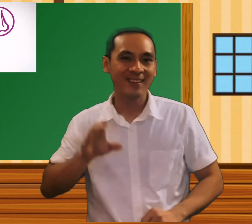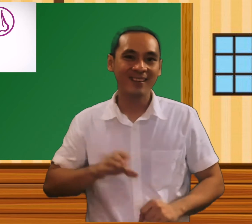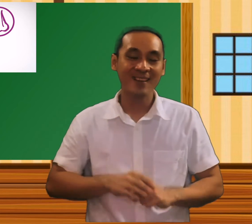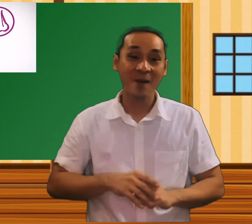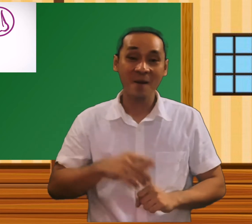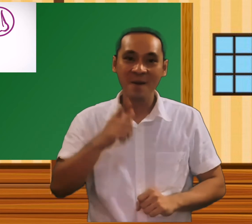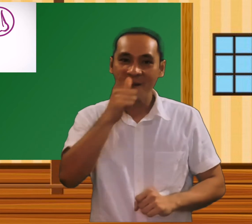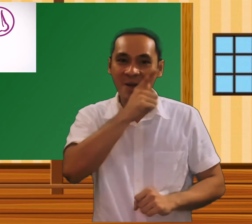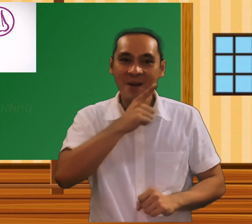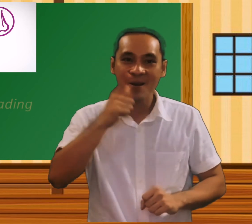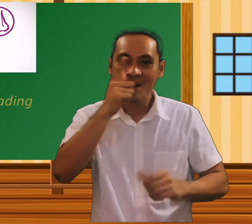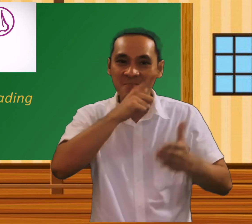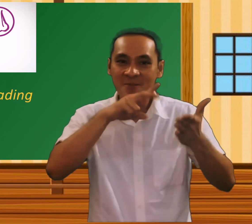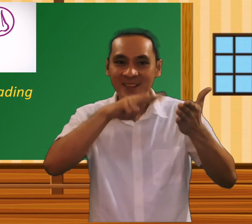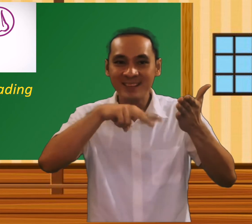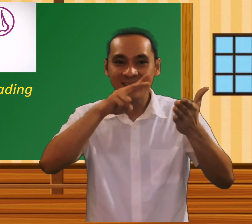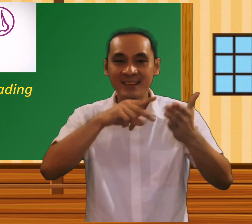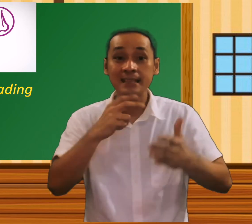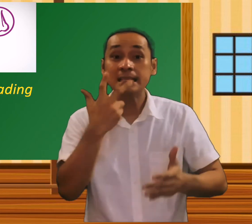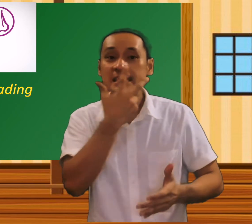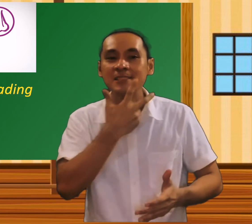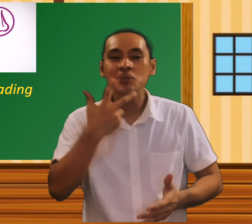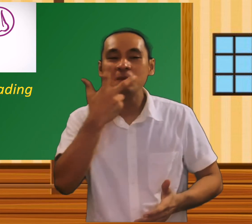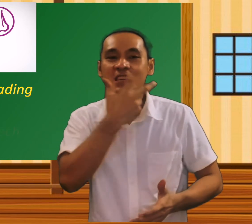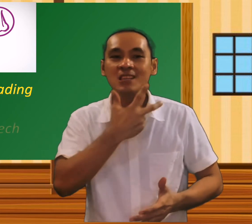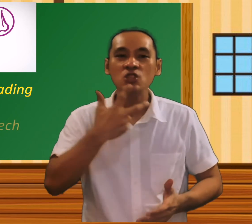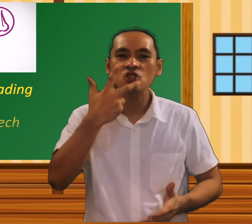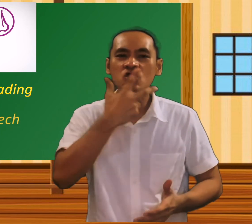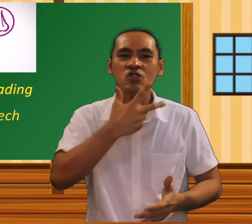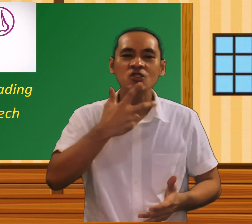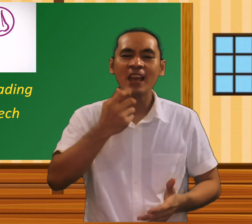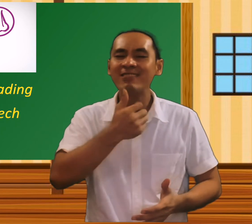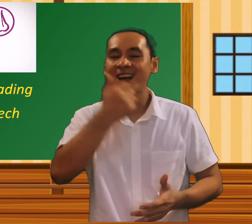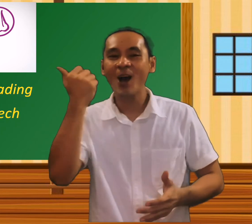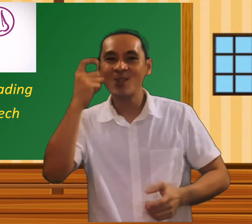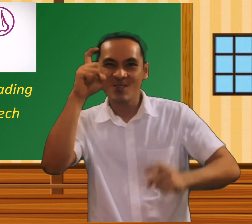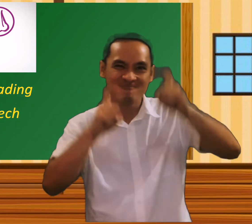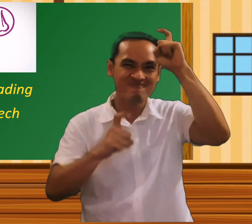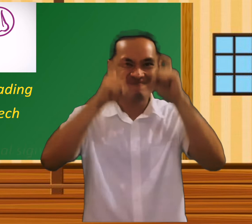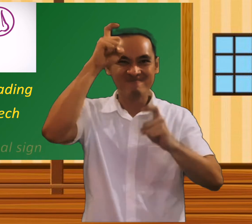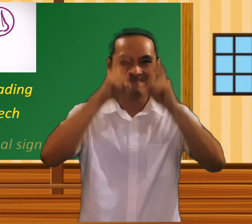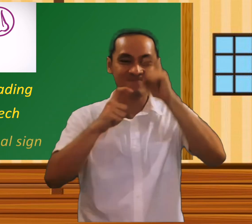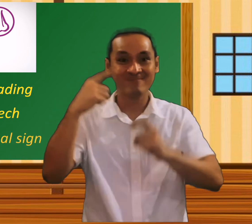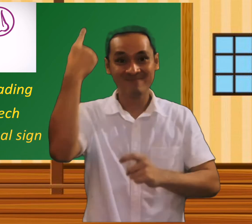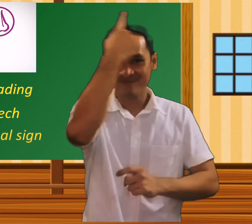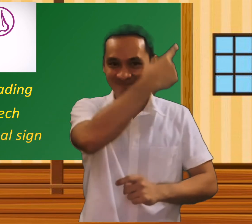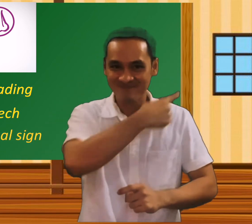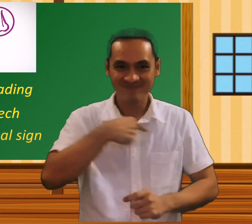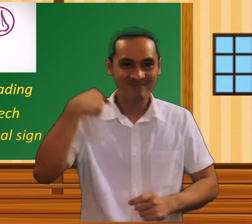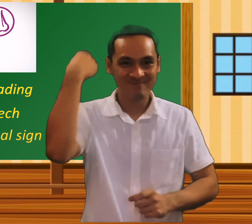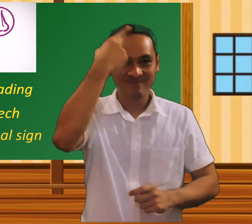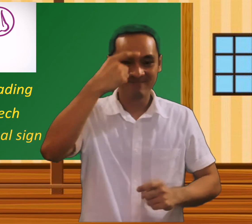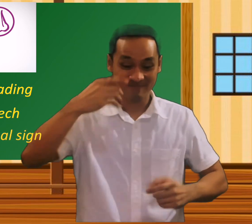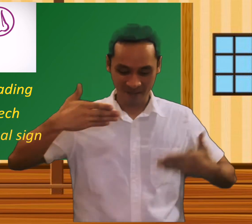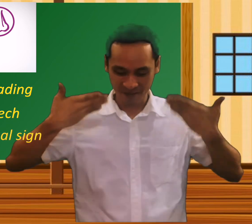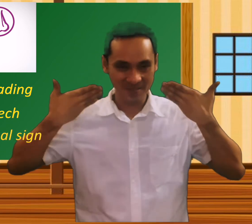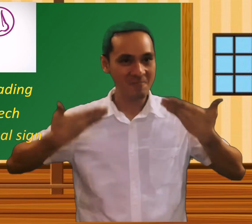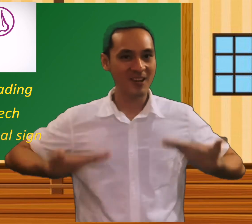lip reading speech and other non-manual signs of the face and the body